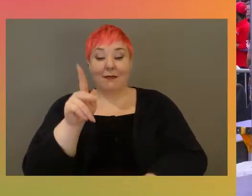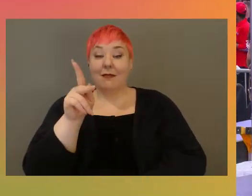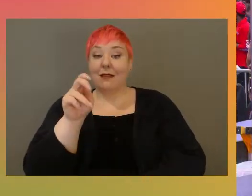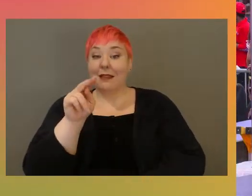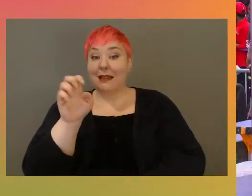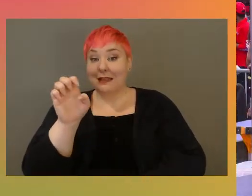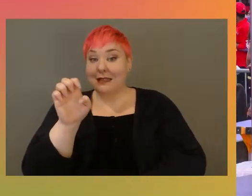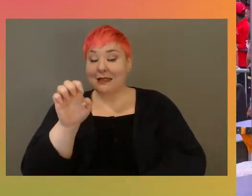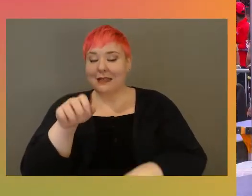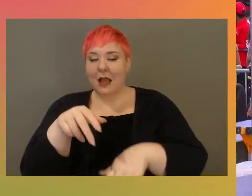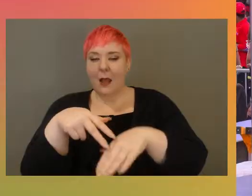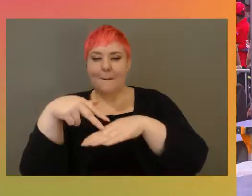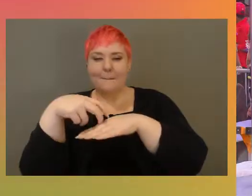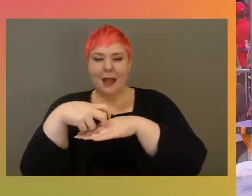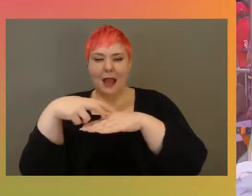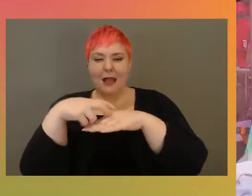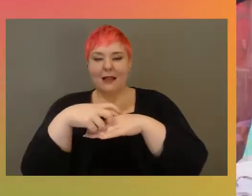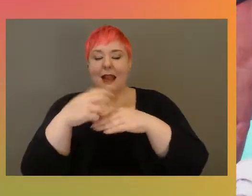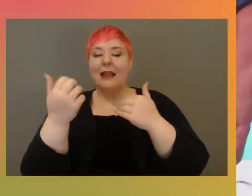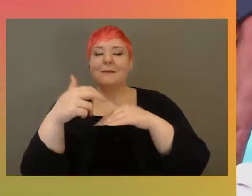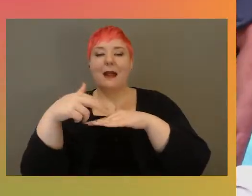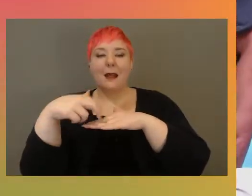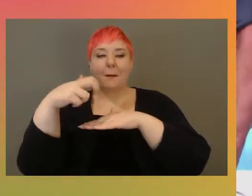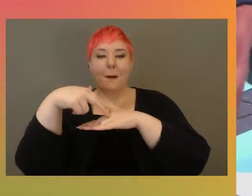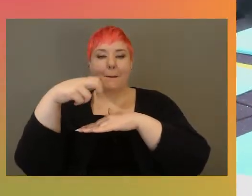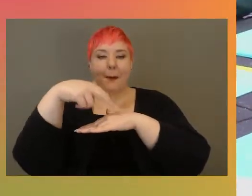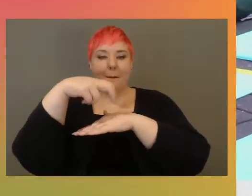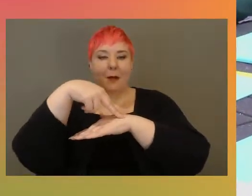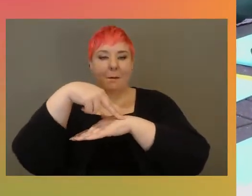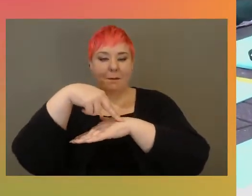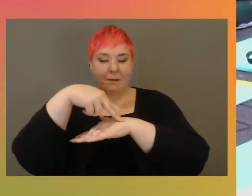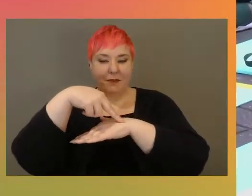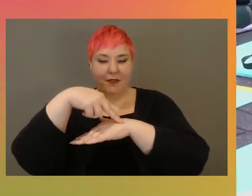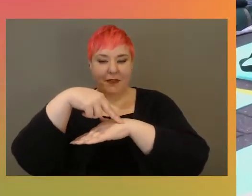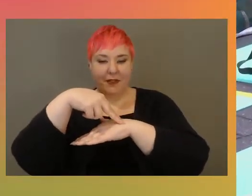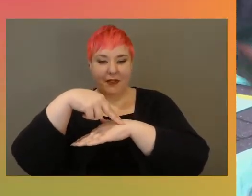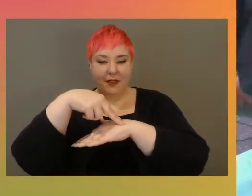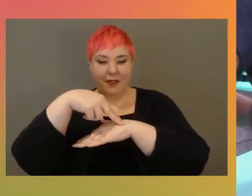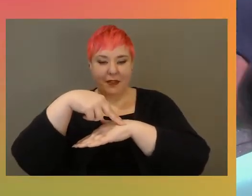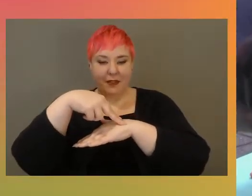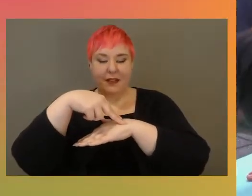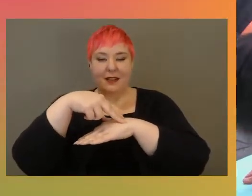PEDAL OUT YOUR LEGS.